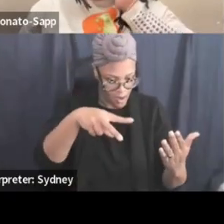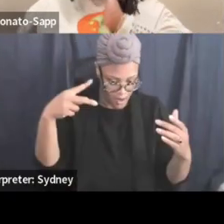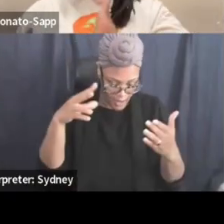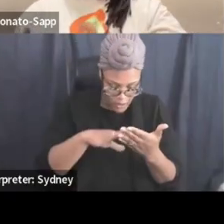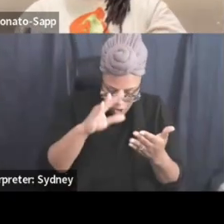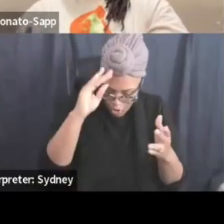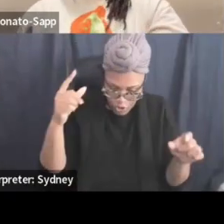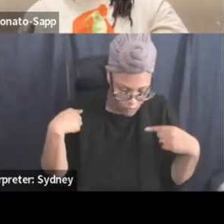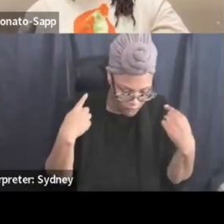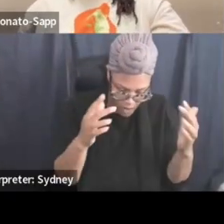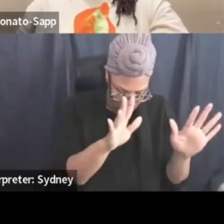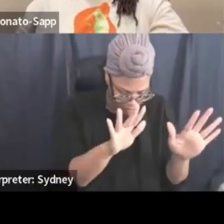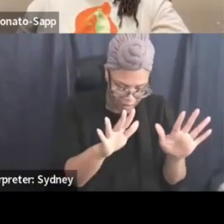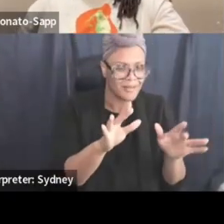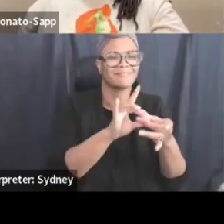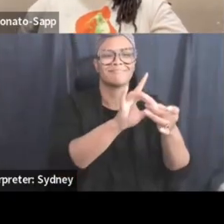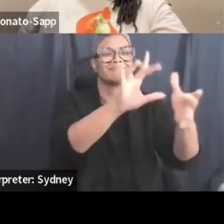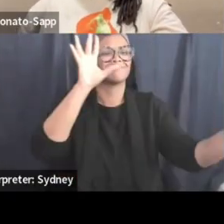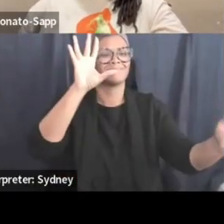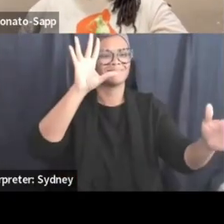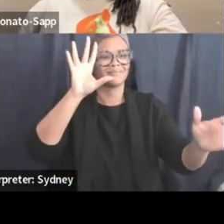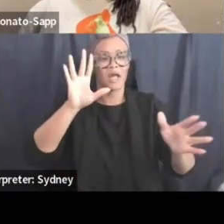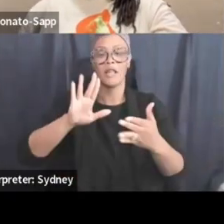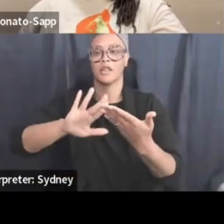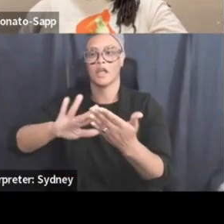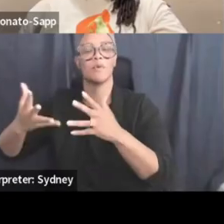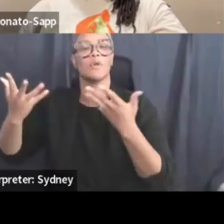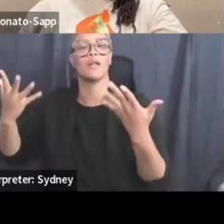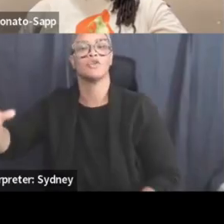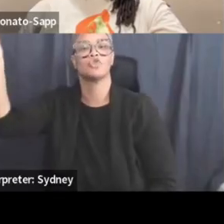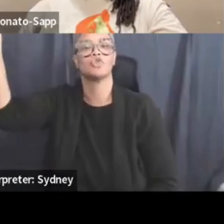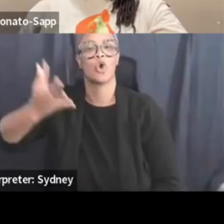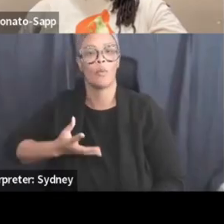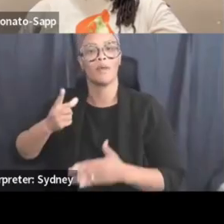needs because I'm in community with them." Sometimes we can get so stuck in best practices,